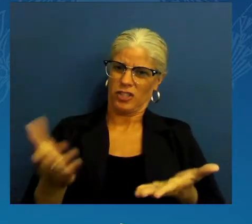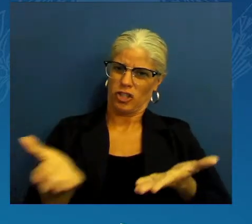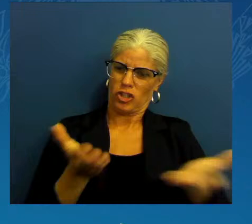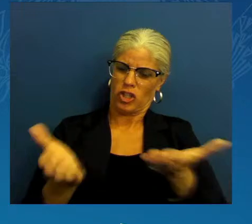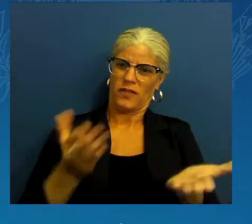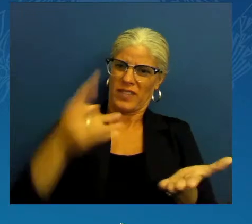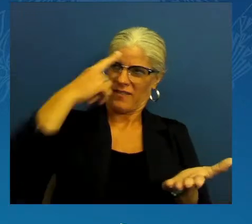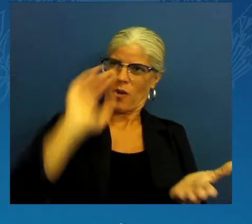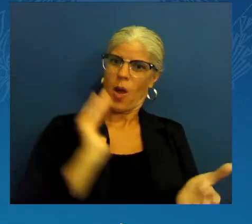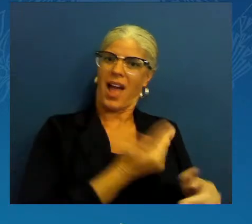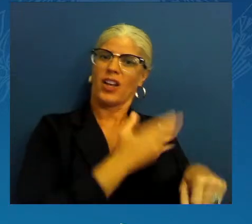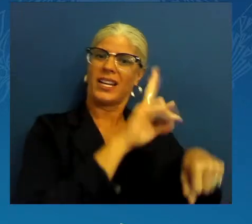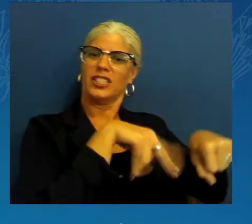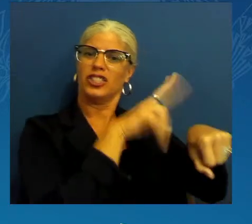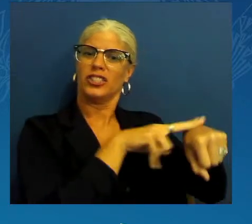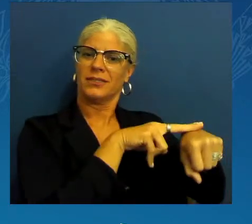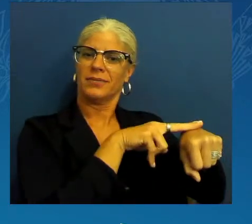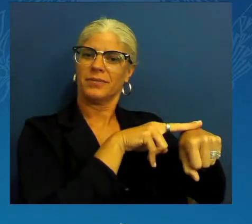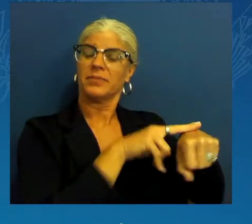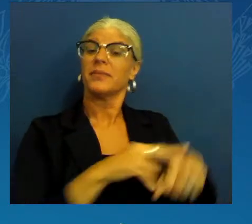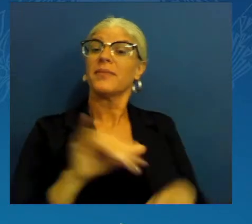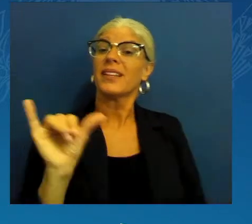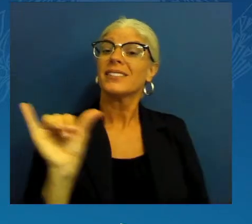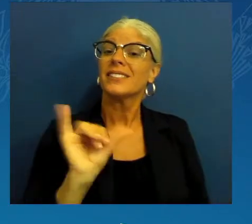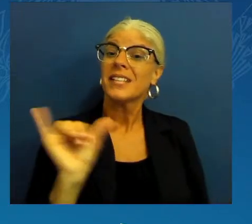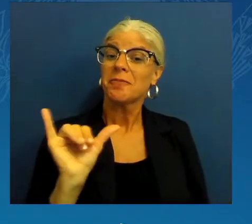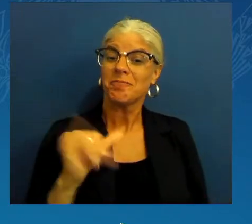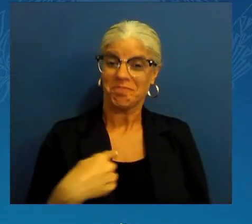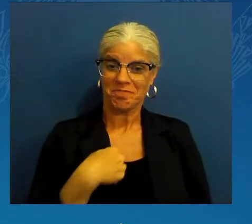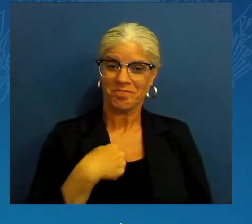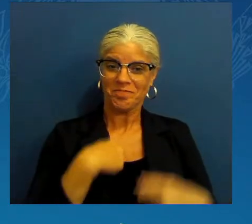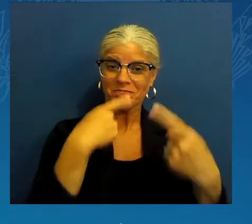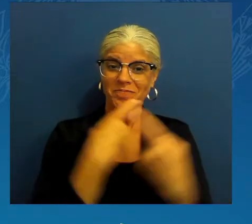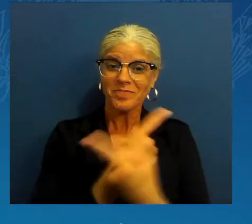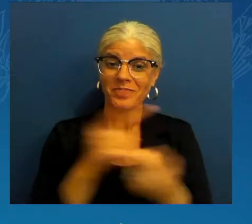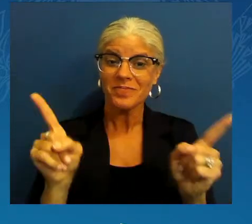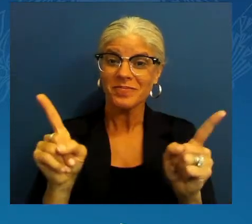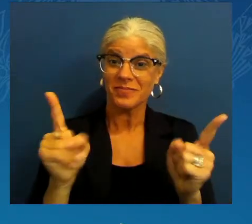that our nation needs your leadership once again.